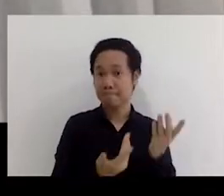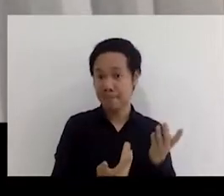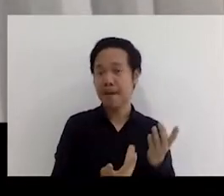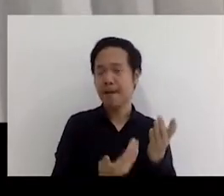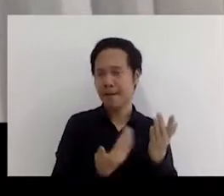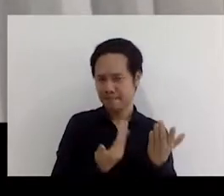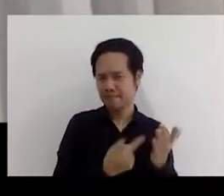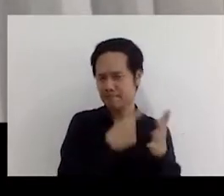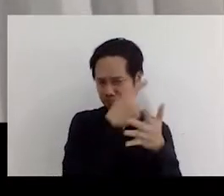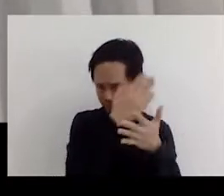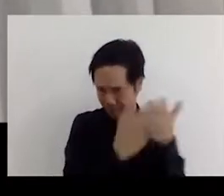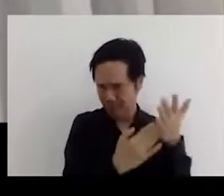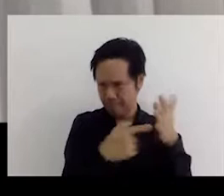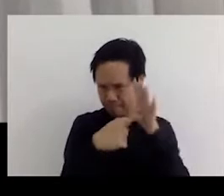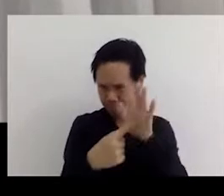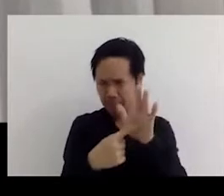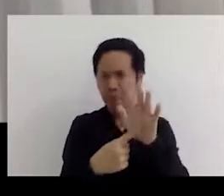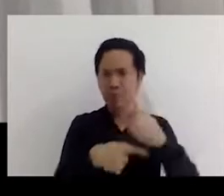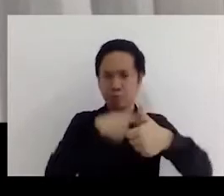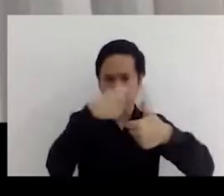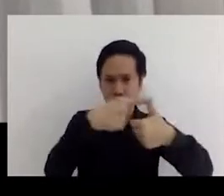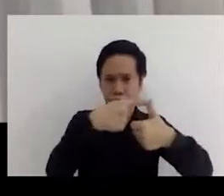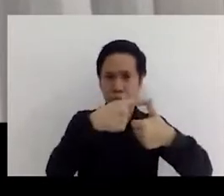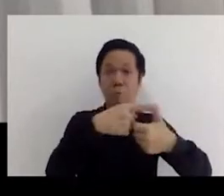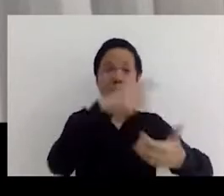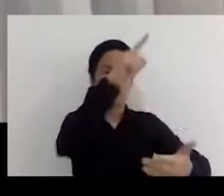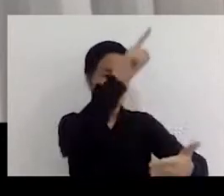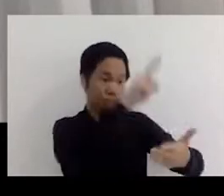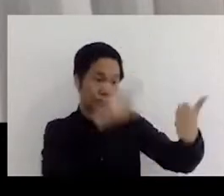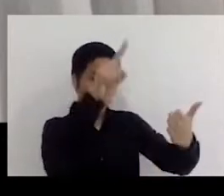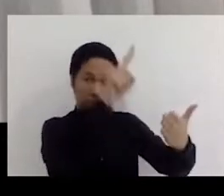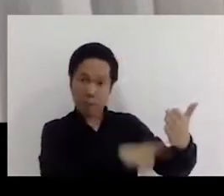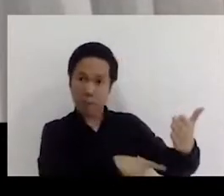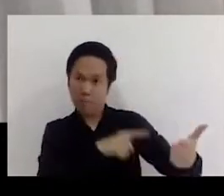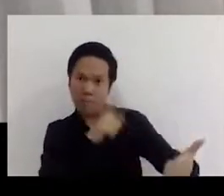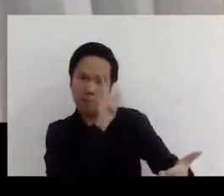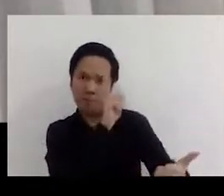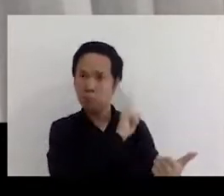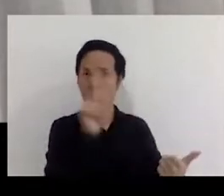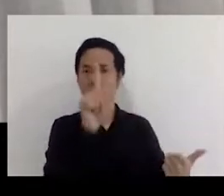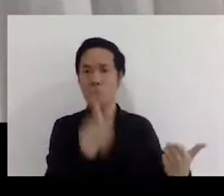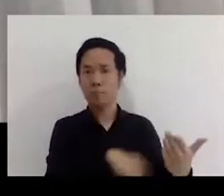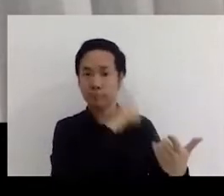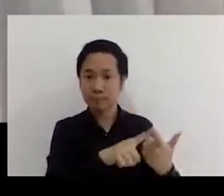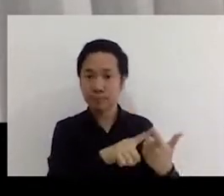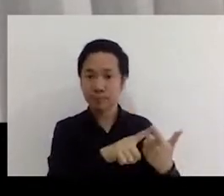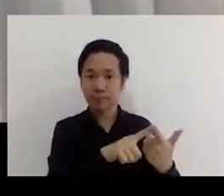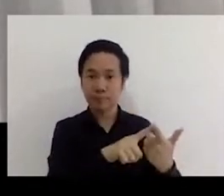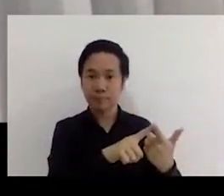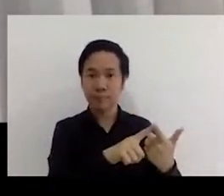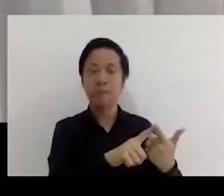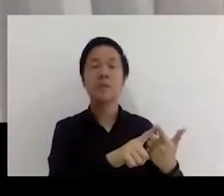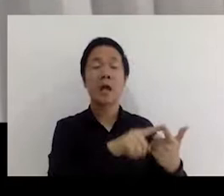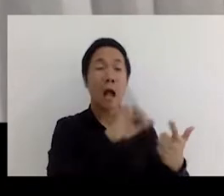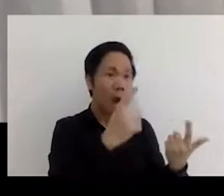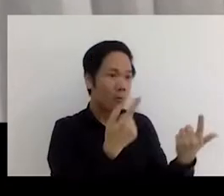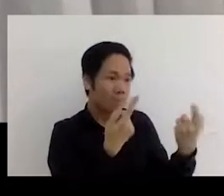First, no discrimination. Second, intersectionality,